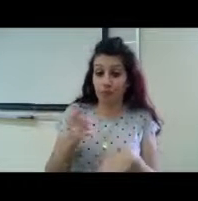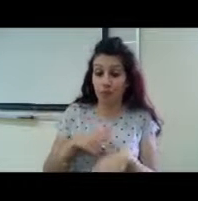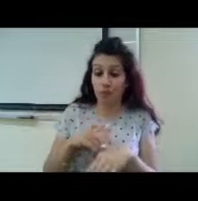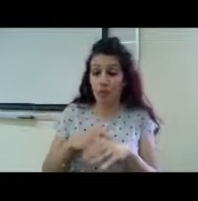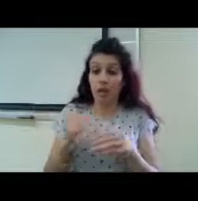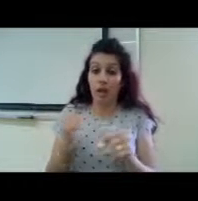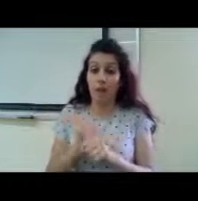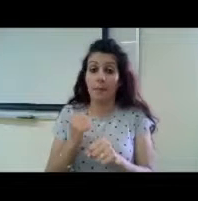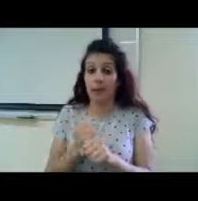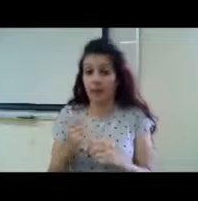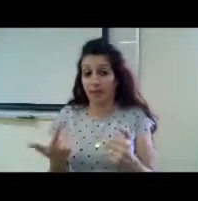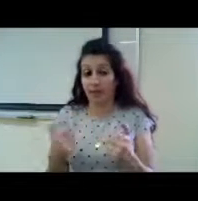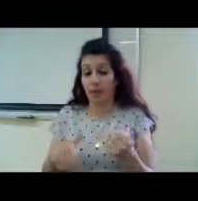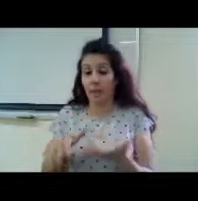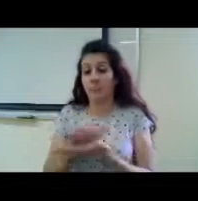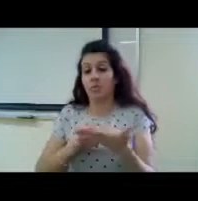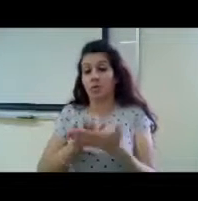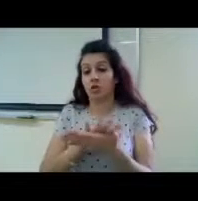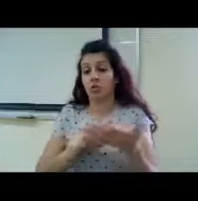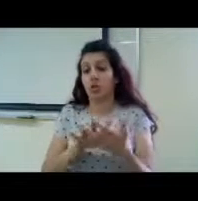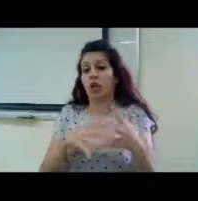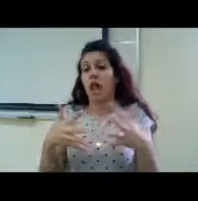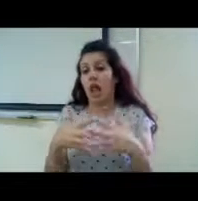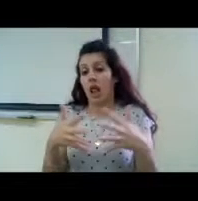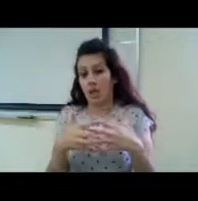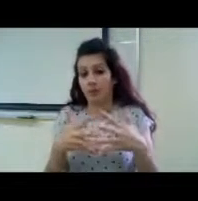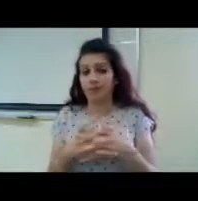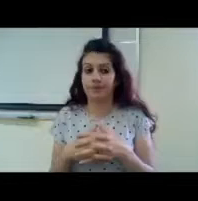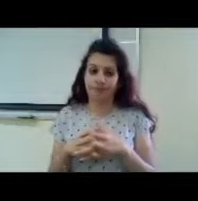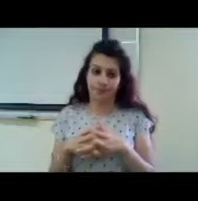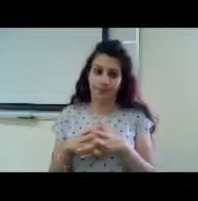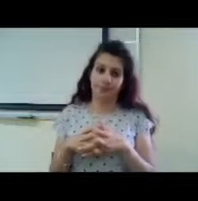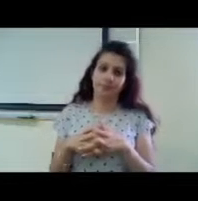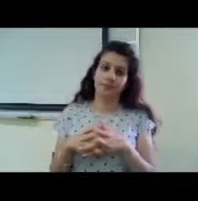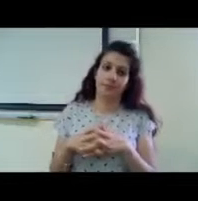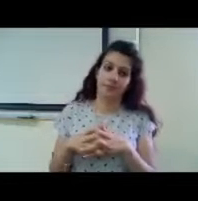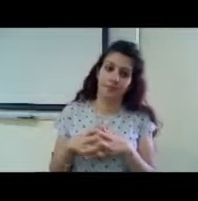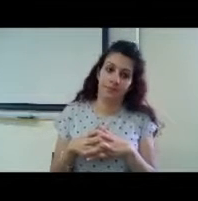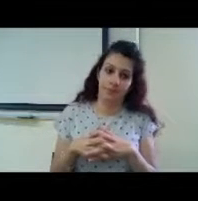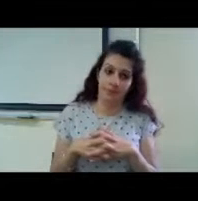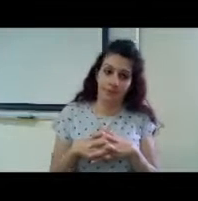disabilities require additional care they require rehabilitation speech and